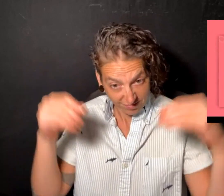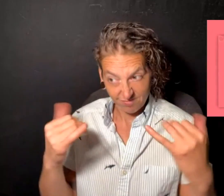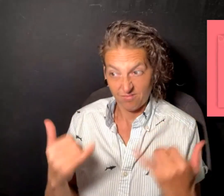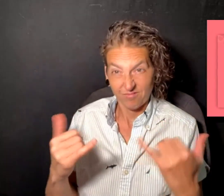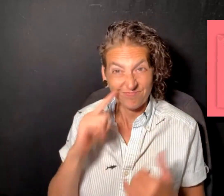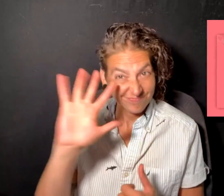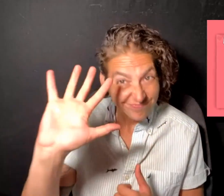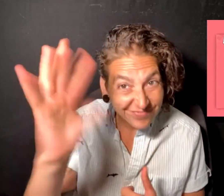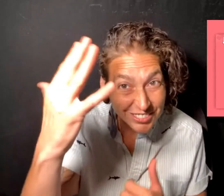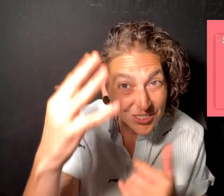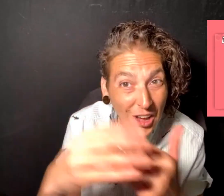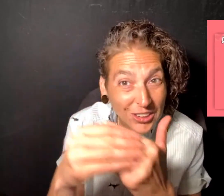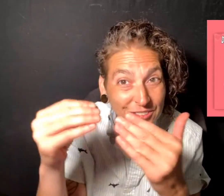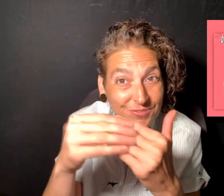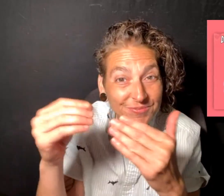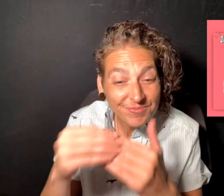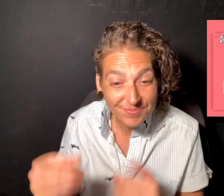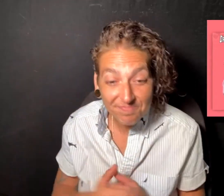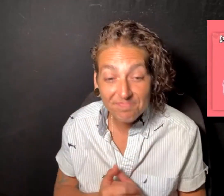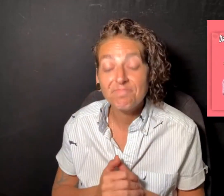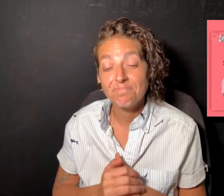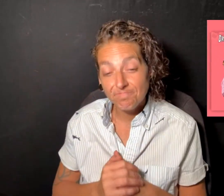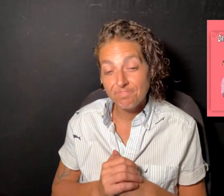The ice cream is available at Walmart stores now for $5.